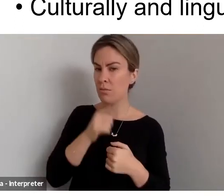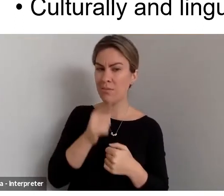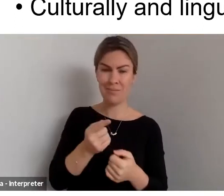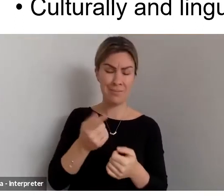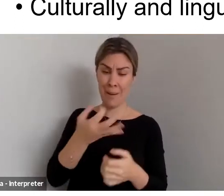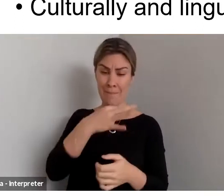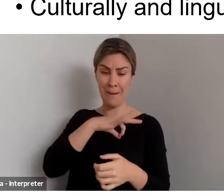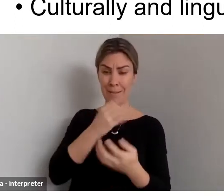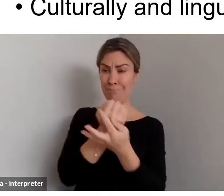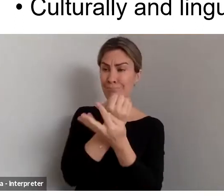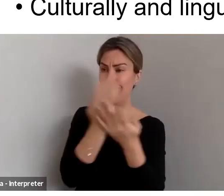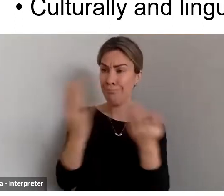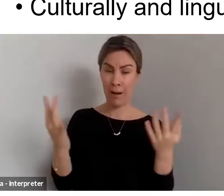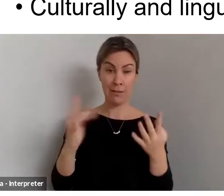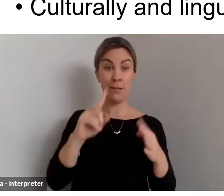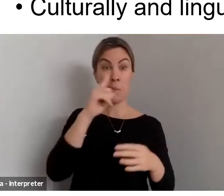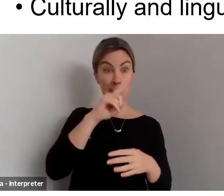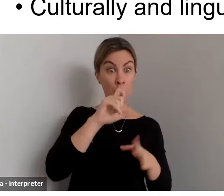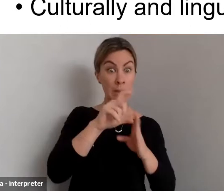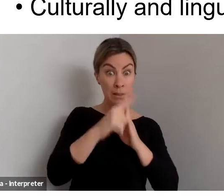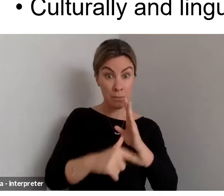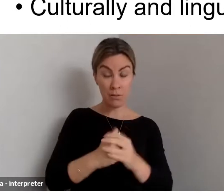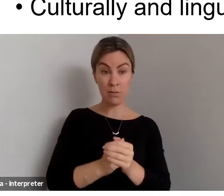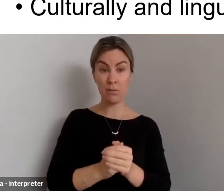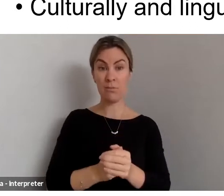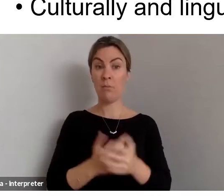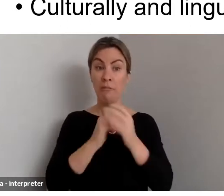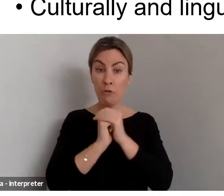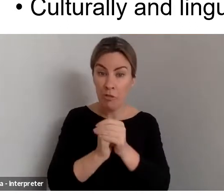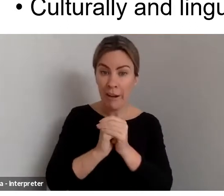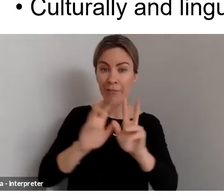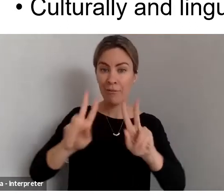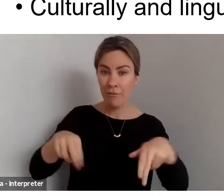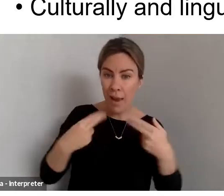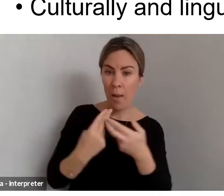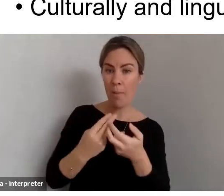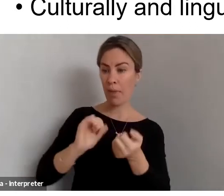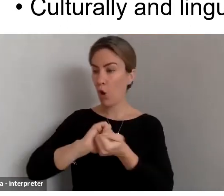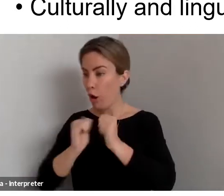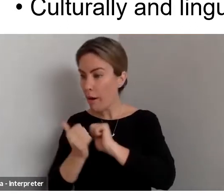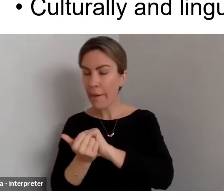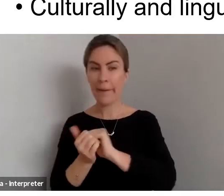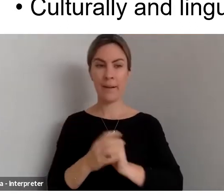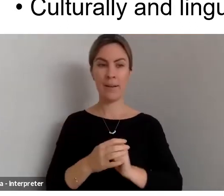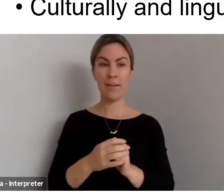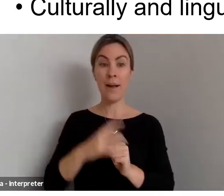It also affects family, friends and colleagues. People with lived experience.